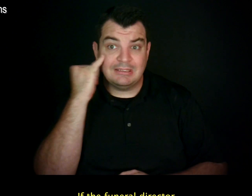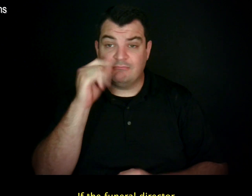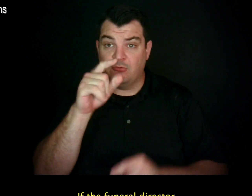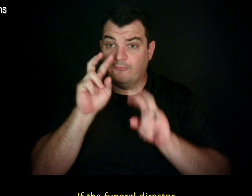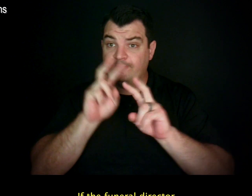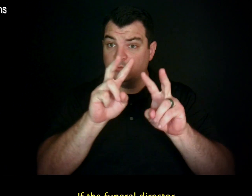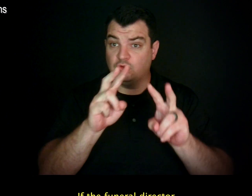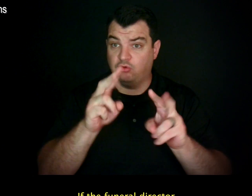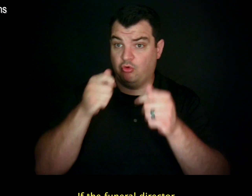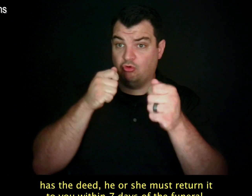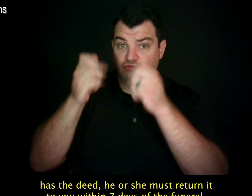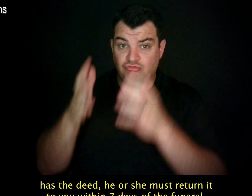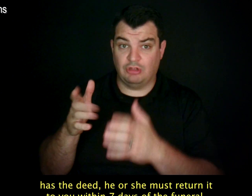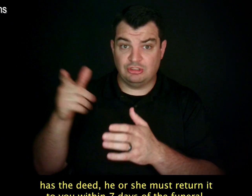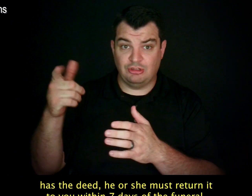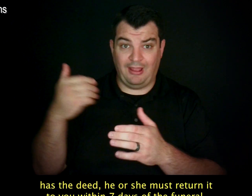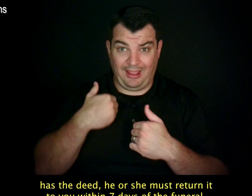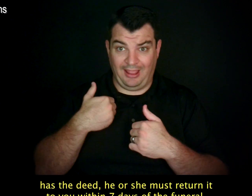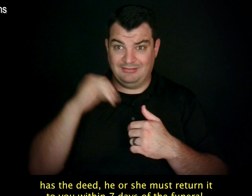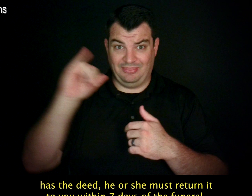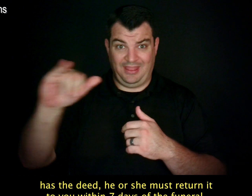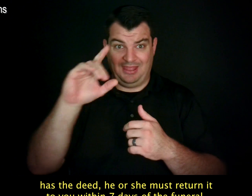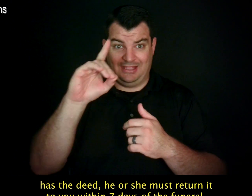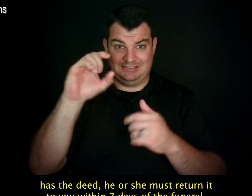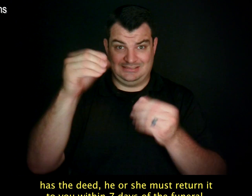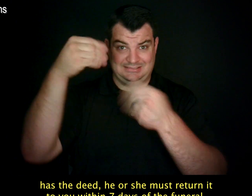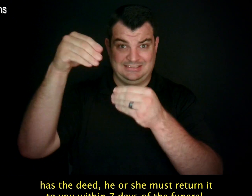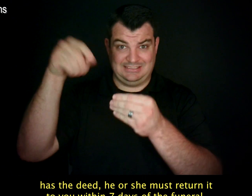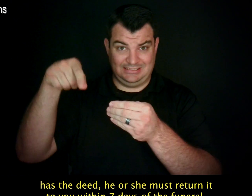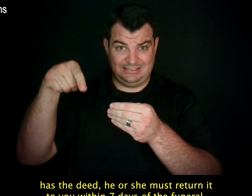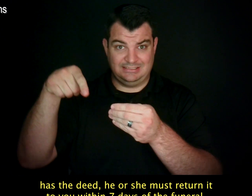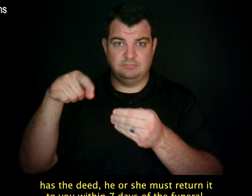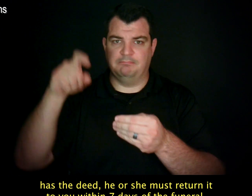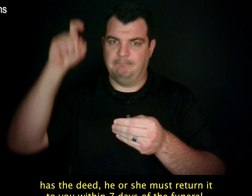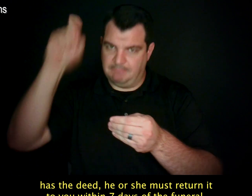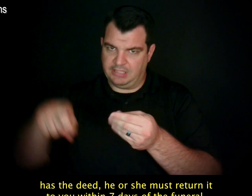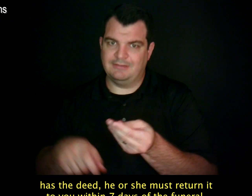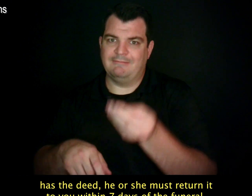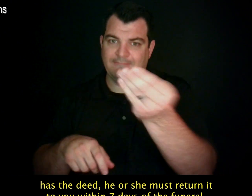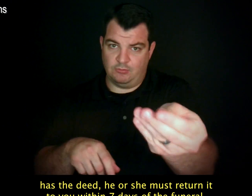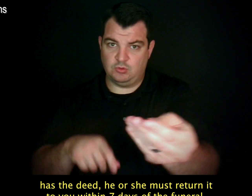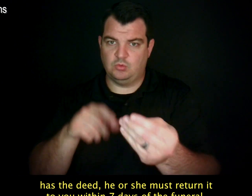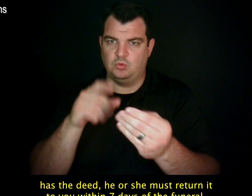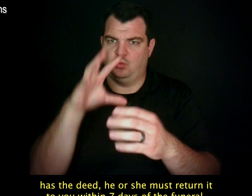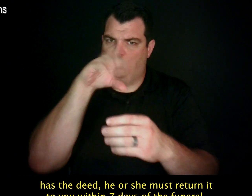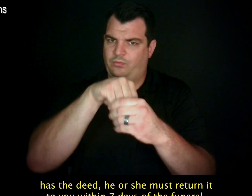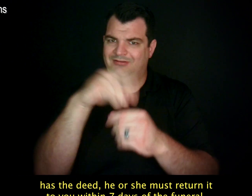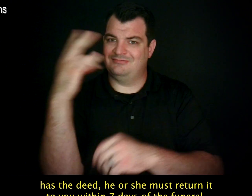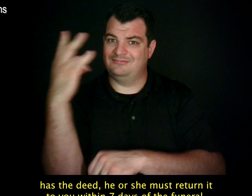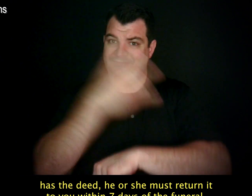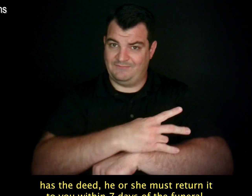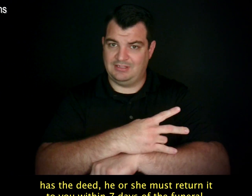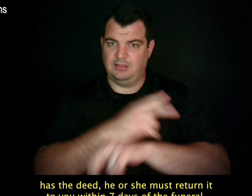If the funeral director has the deed, he or she must return it to you within 7 days of the funeral,